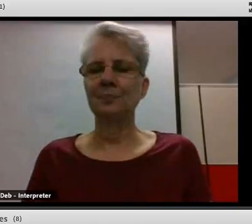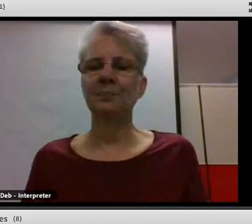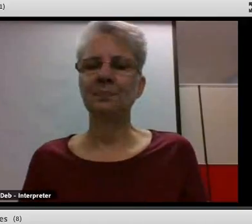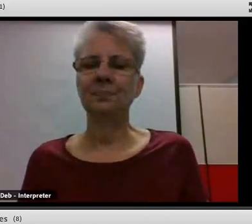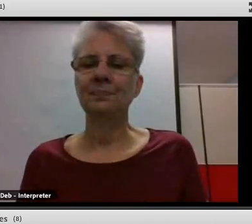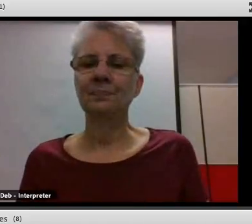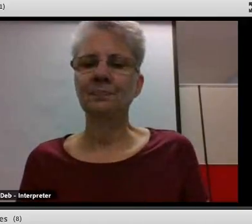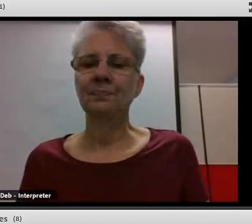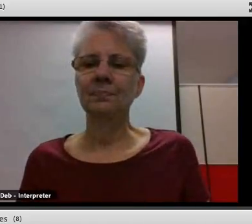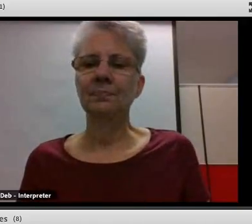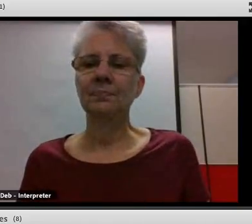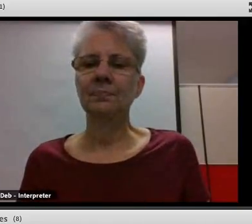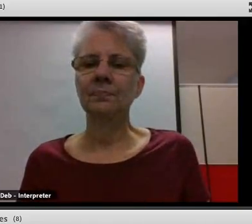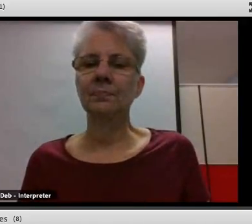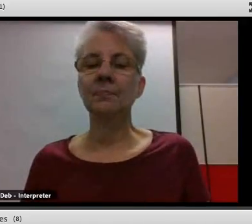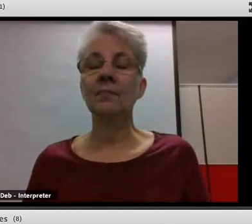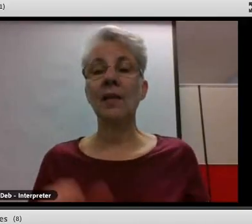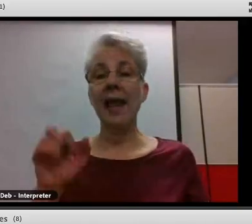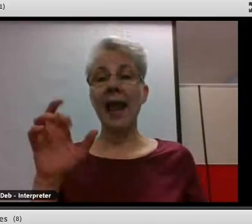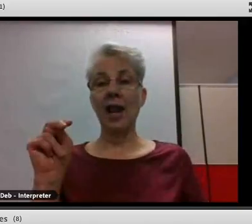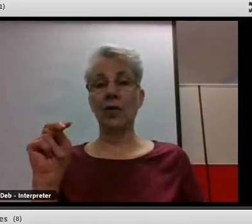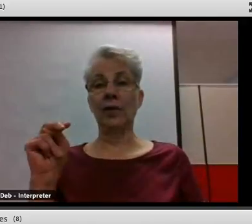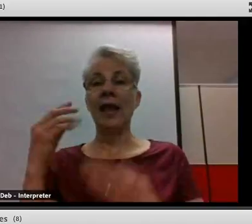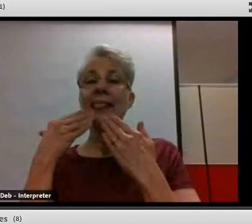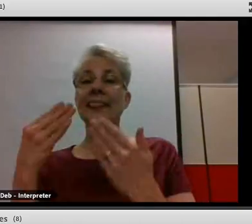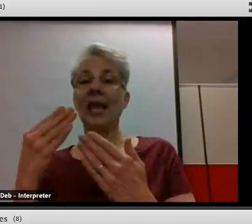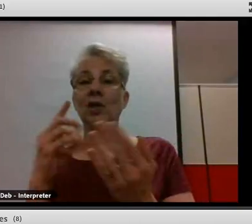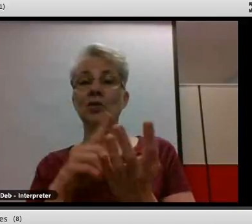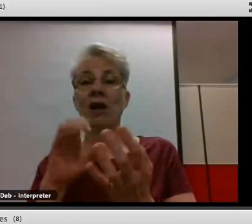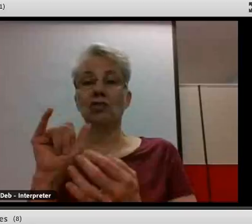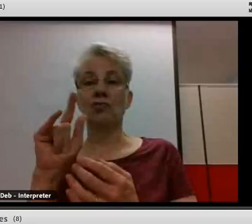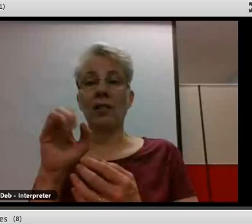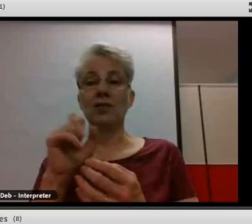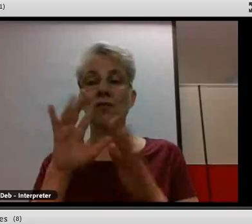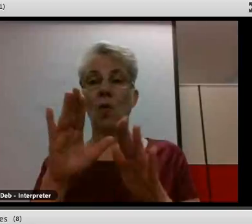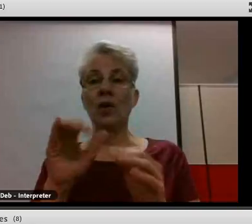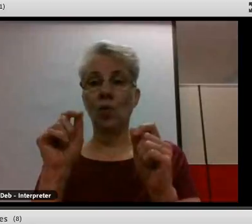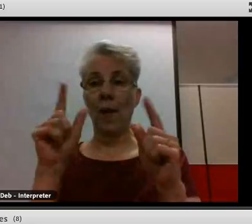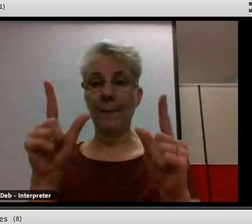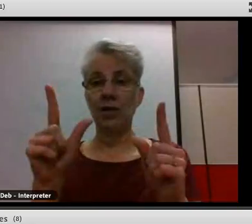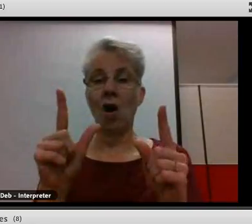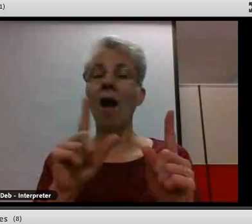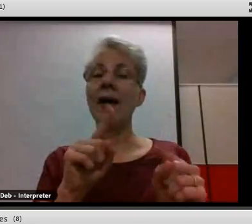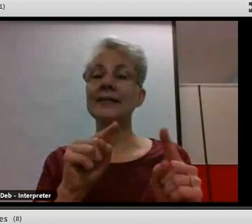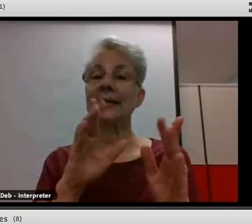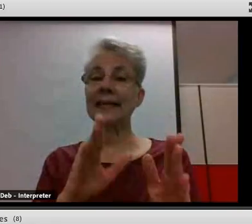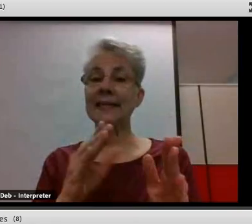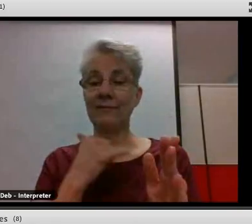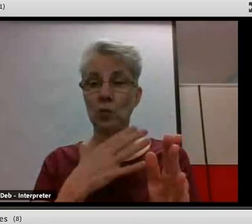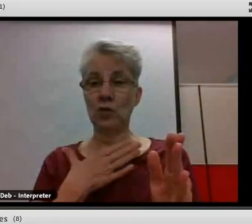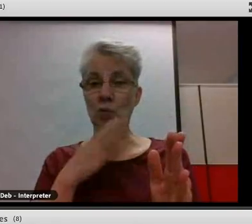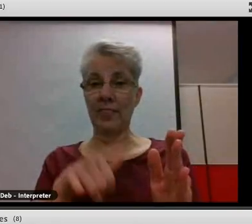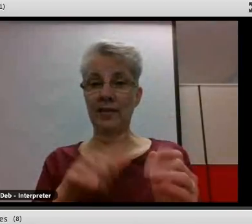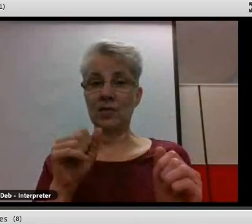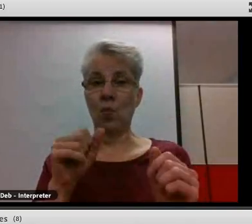So it's kind of a neat thing to look at in terms of accessibility.